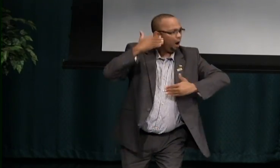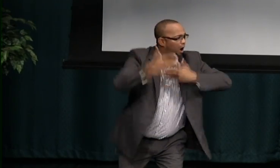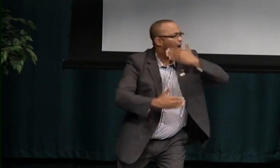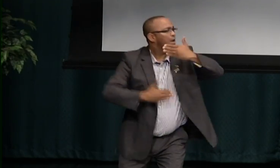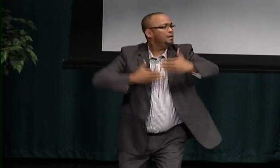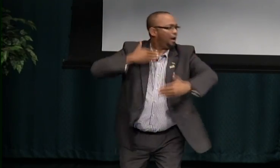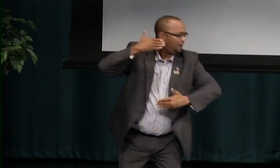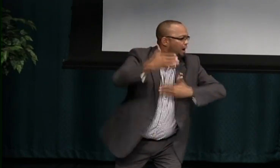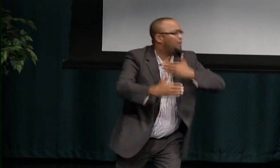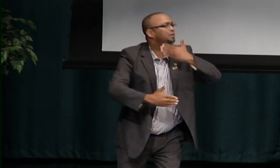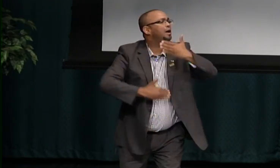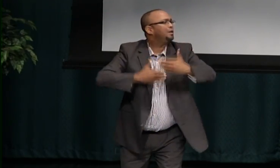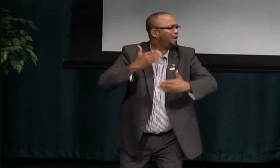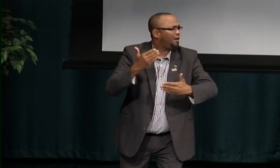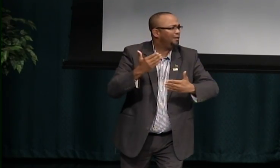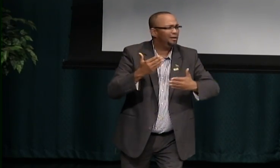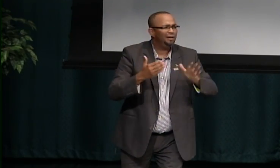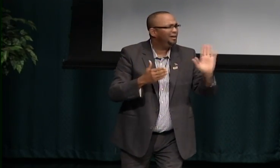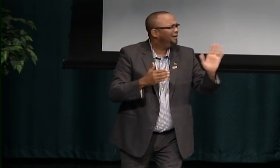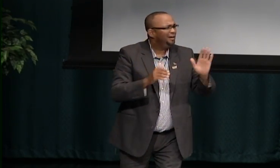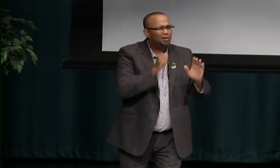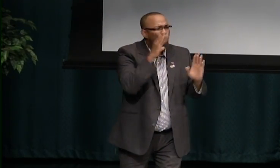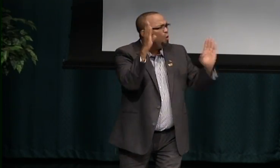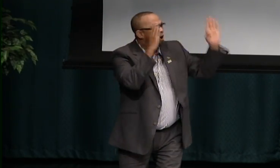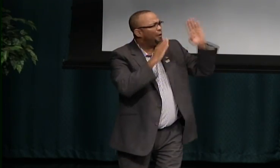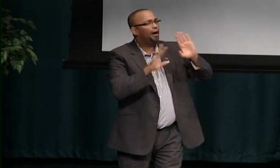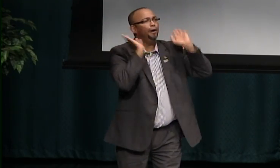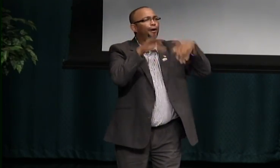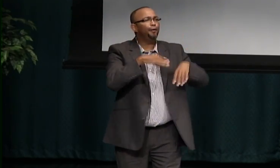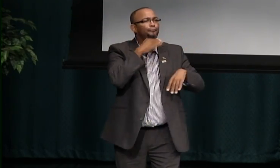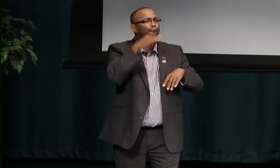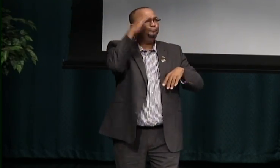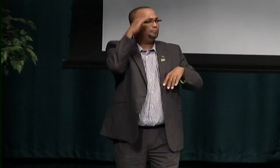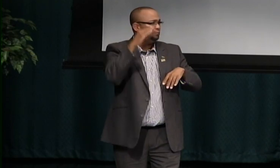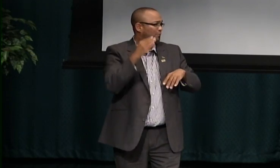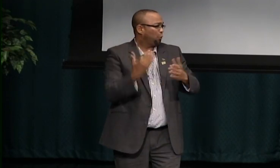They all need to work together and continue to get the word out there.